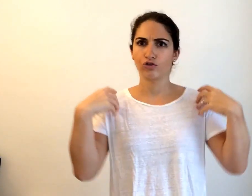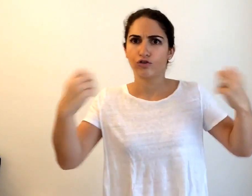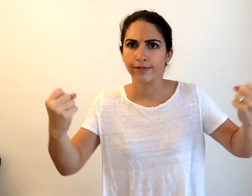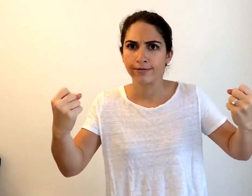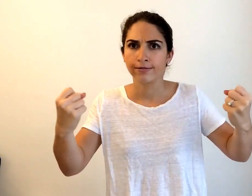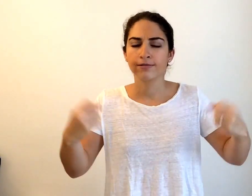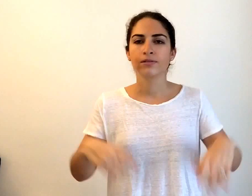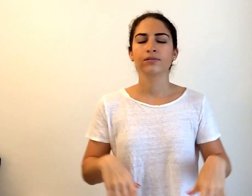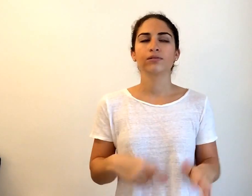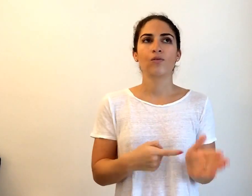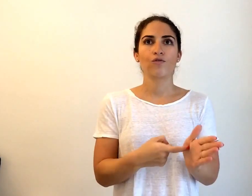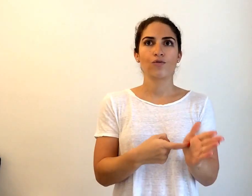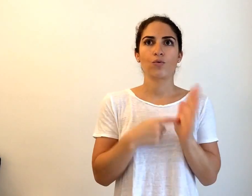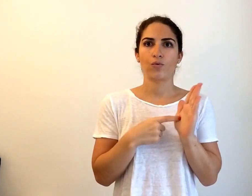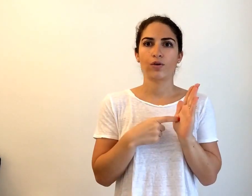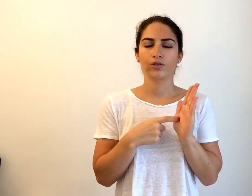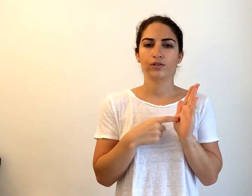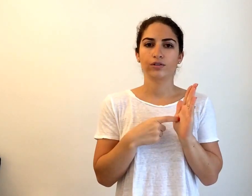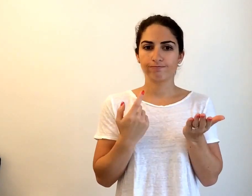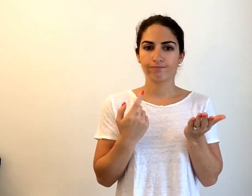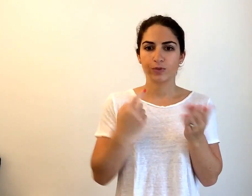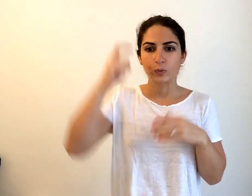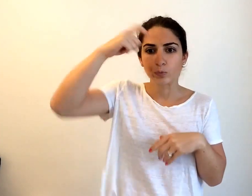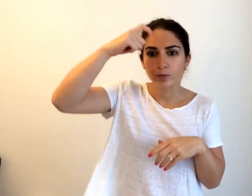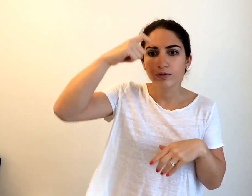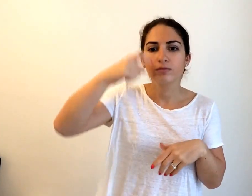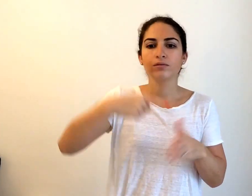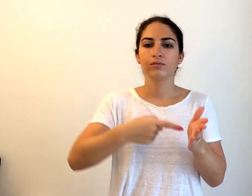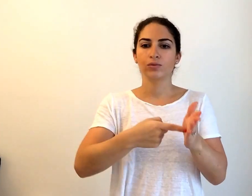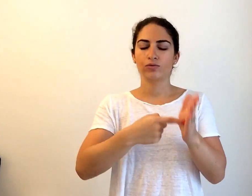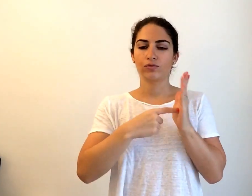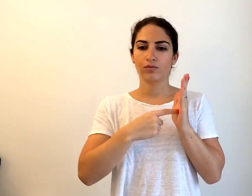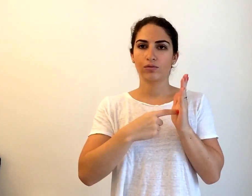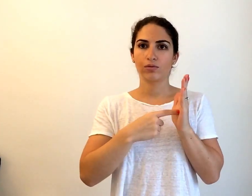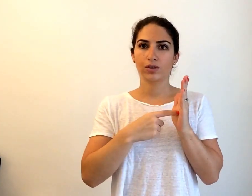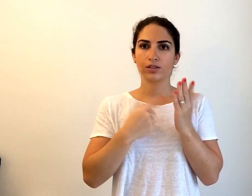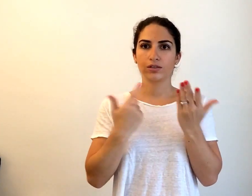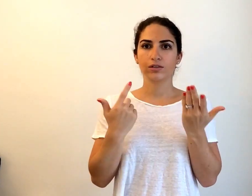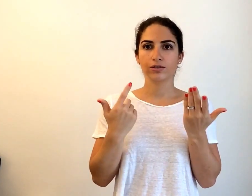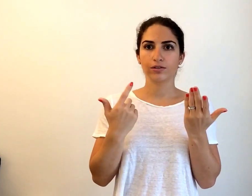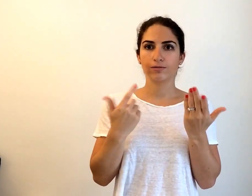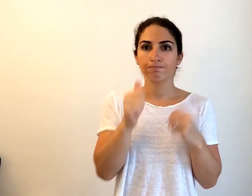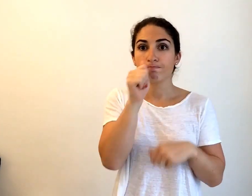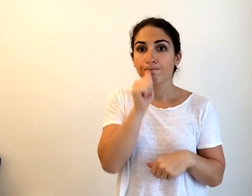strength, or "takes" wisdom, it "takes"